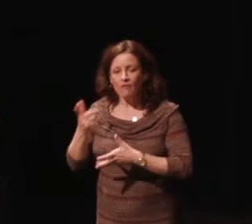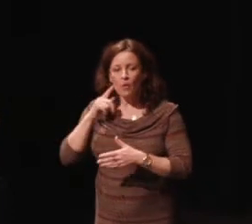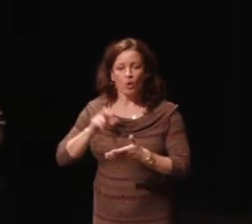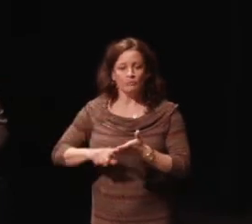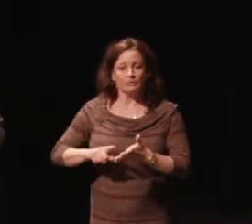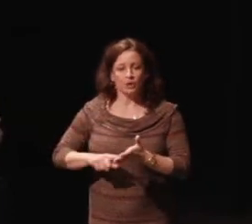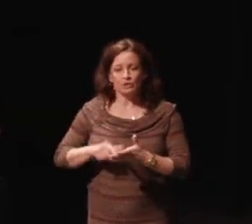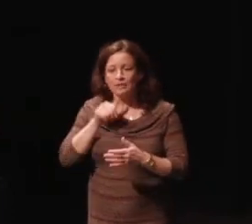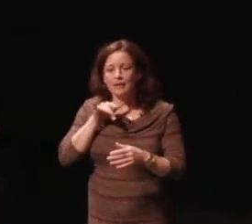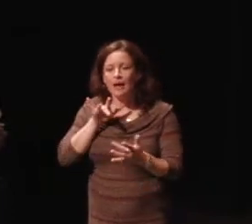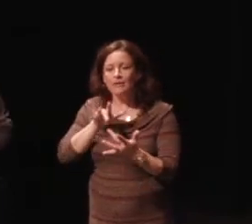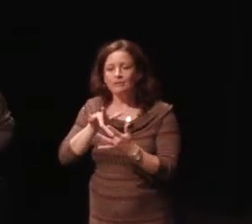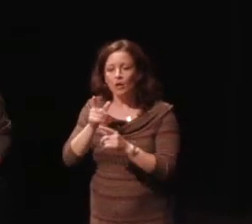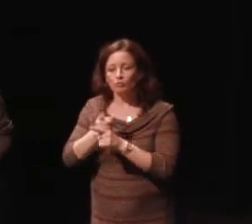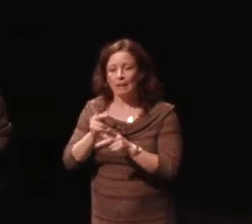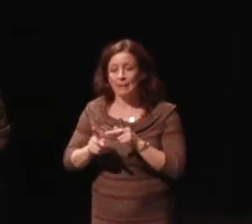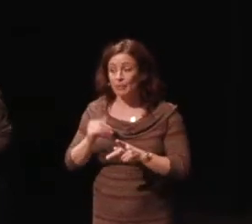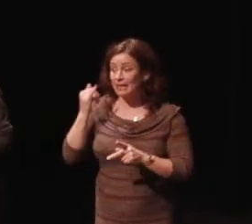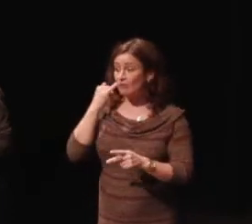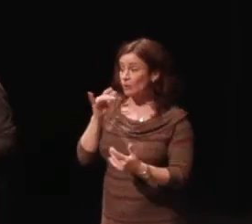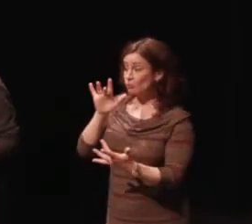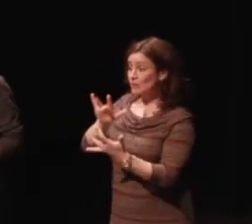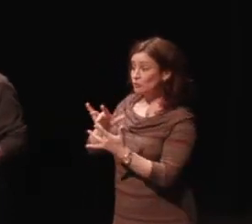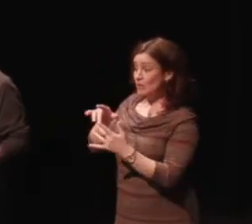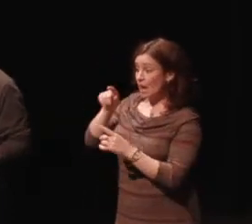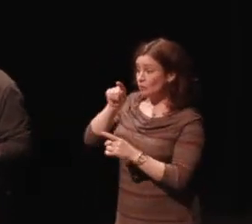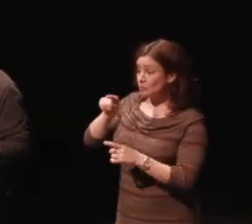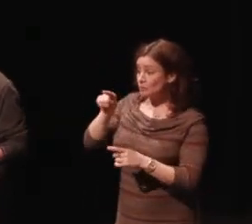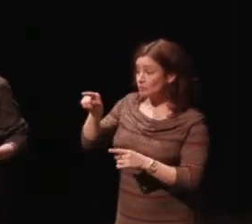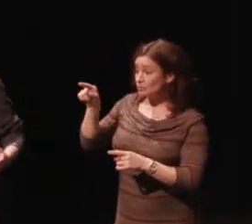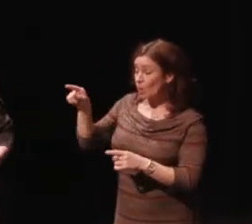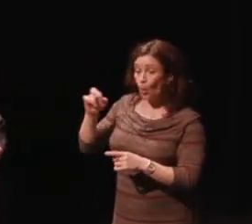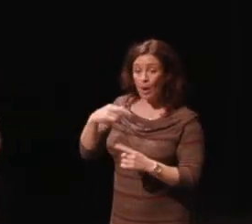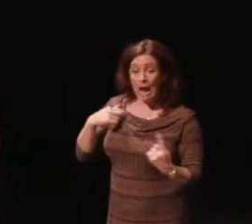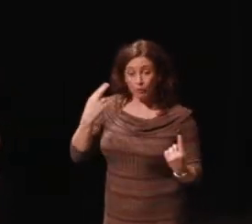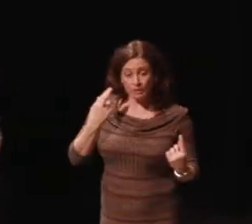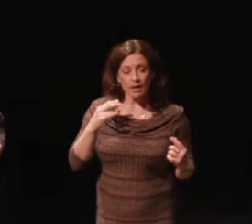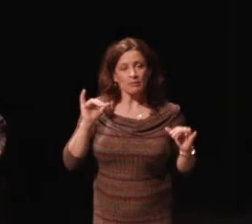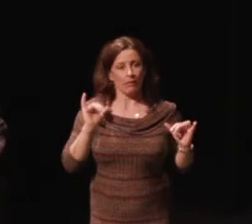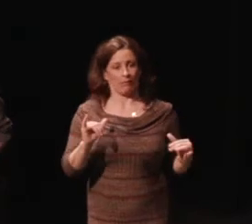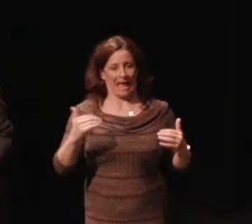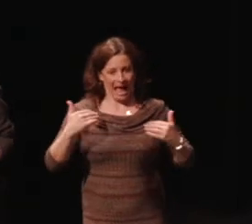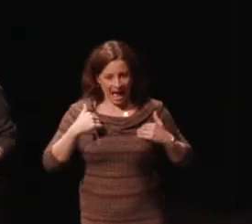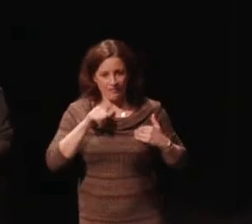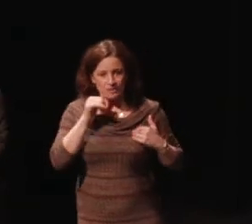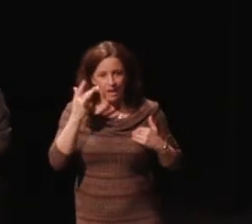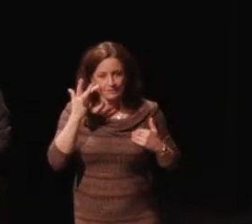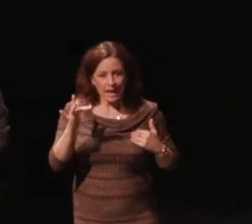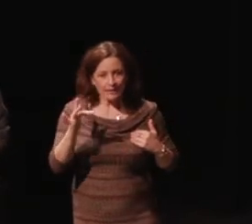Had we reached out to, or I realized that there were non-sighted players, who could play games,